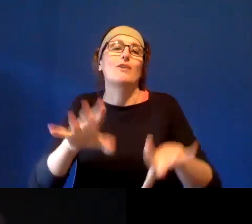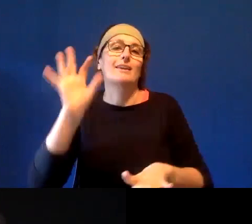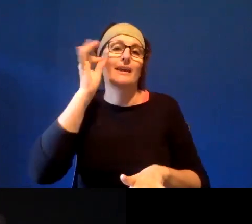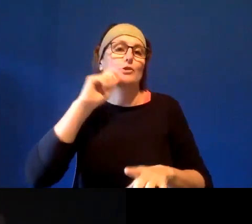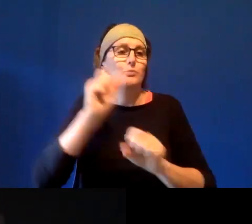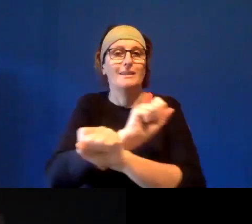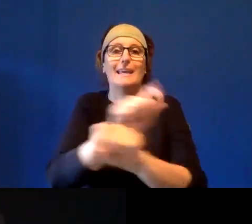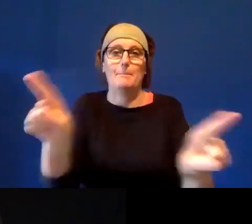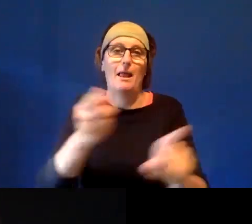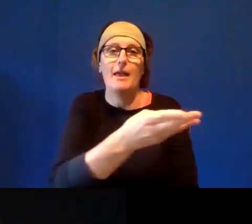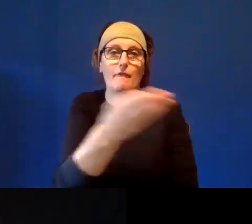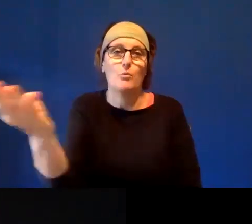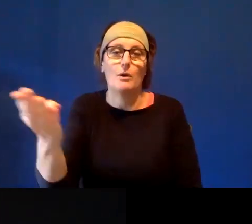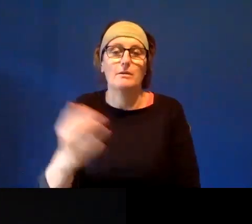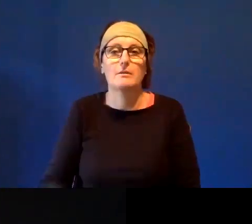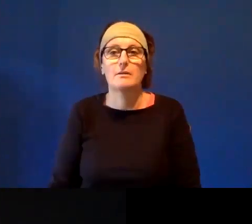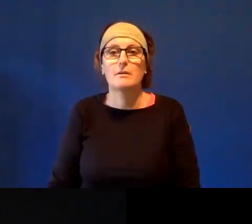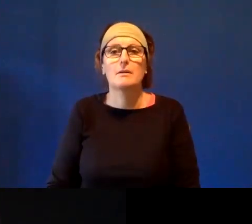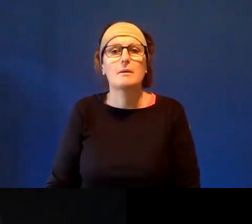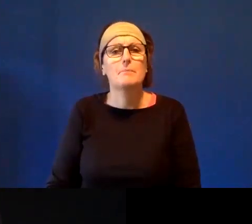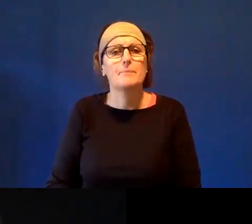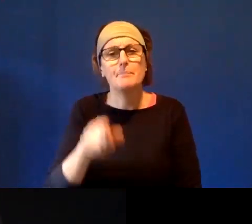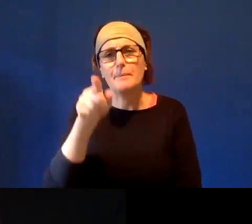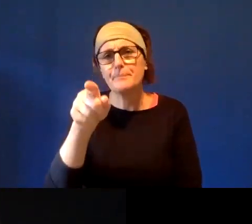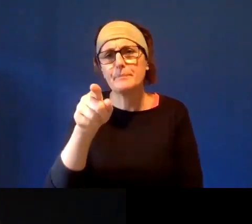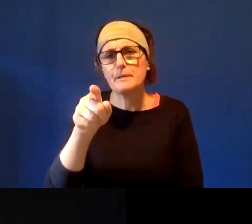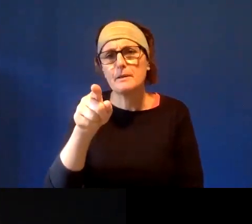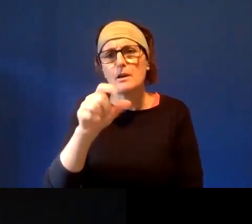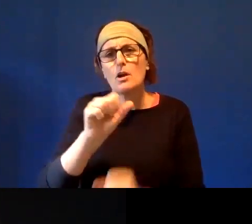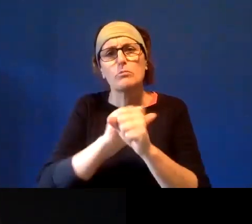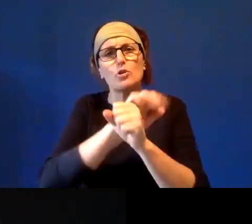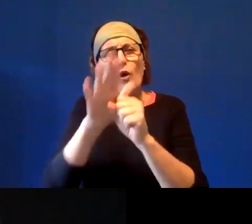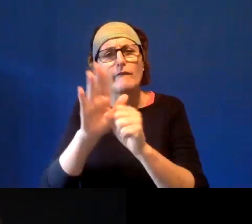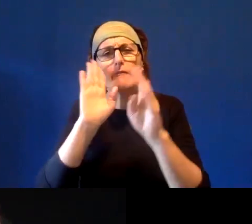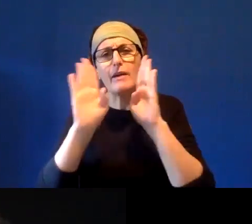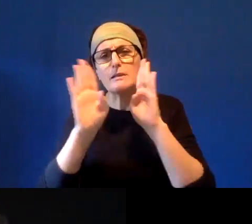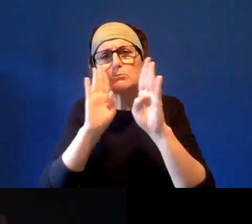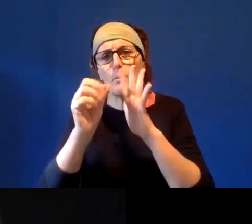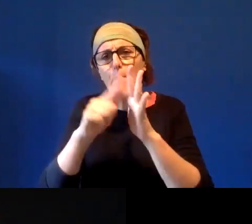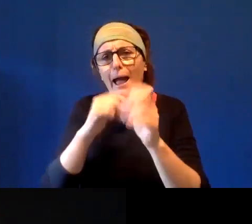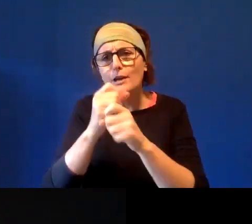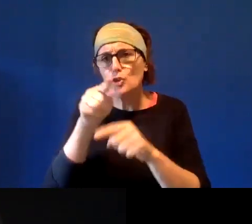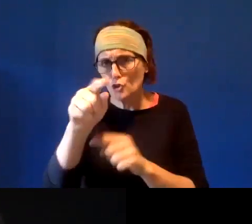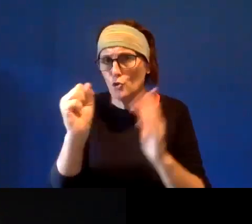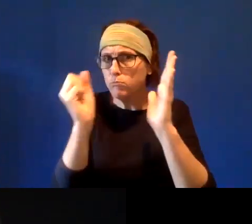But Lenine, remind me, on the COVID Facebook page. You have posted it there.